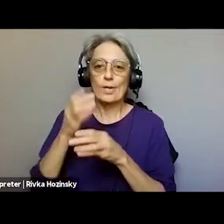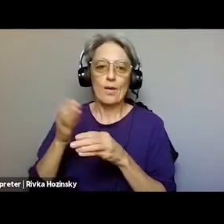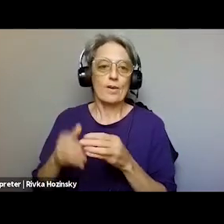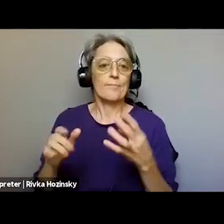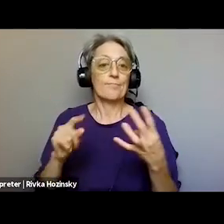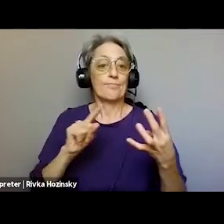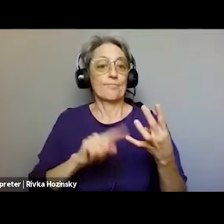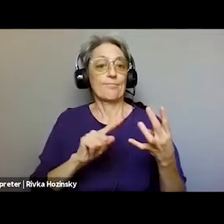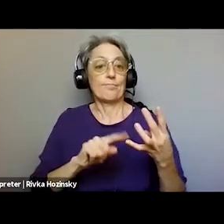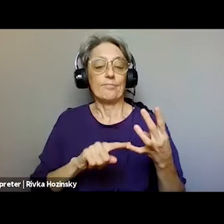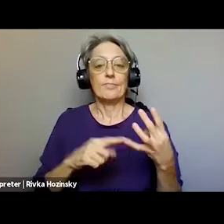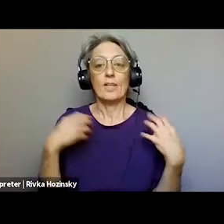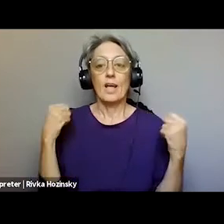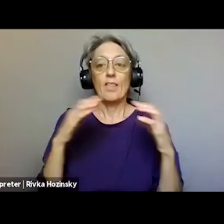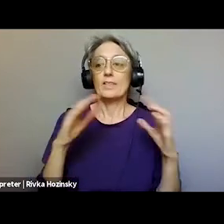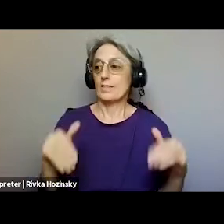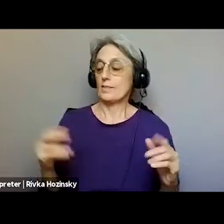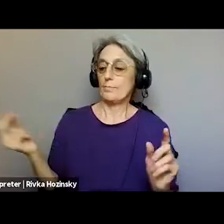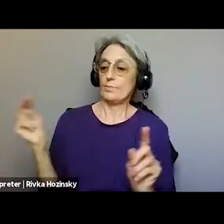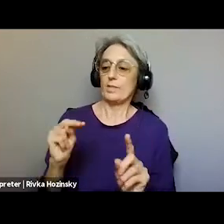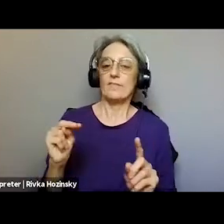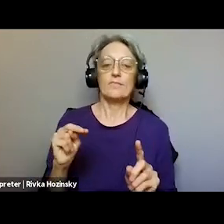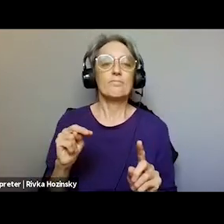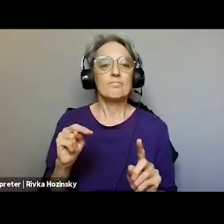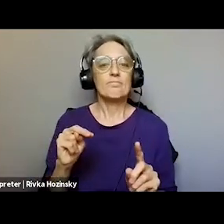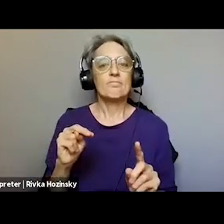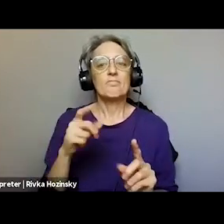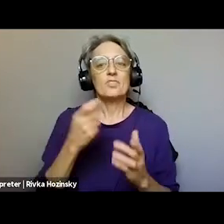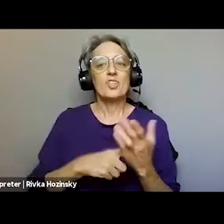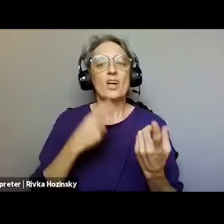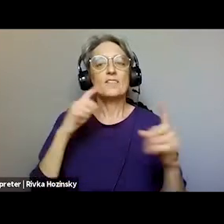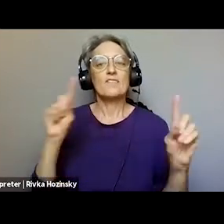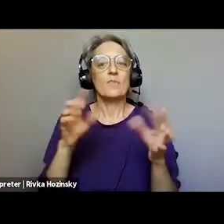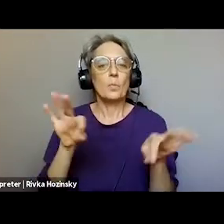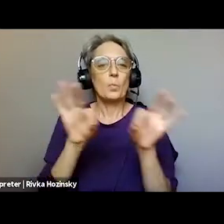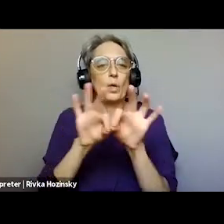prenatal care is cost effective and studies consistently find a positive return on investment.